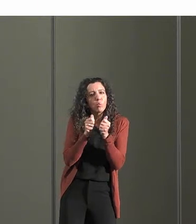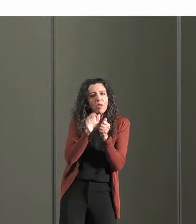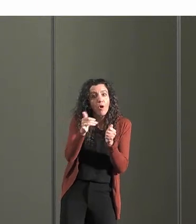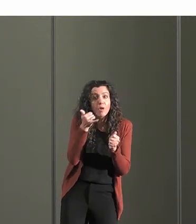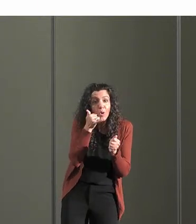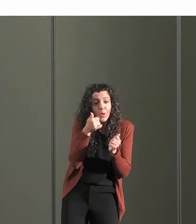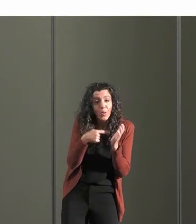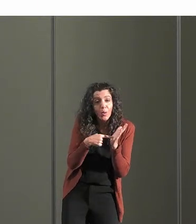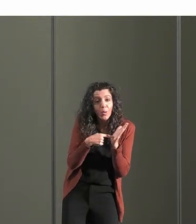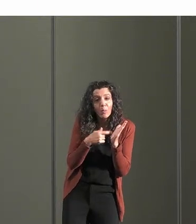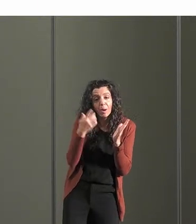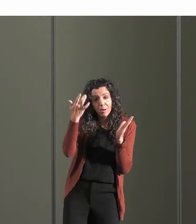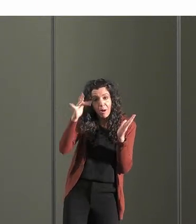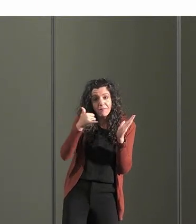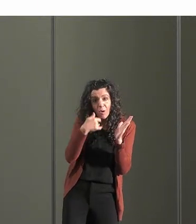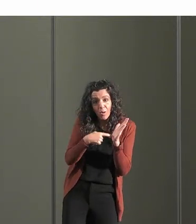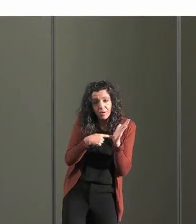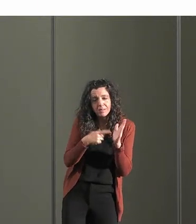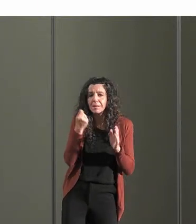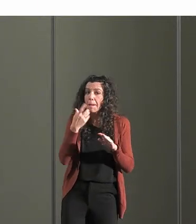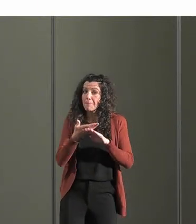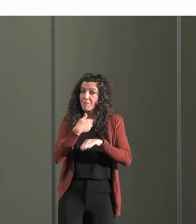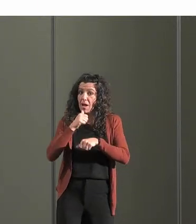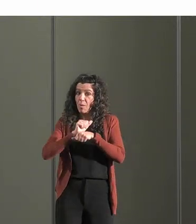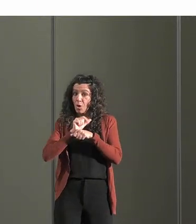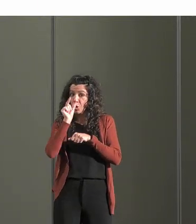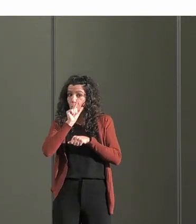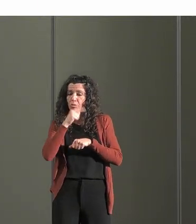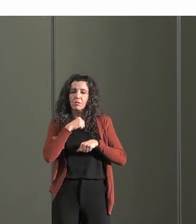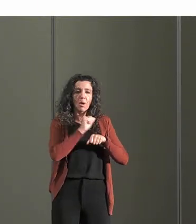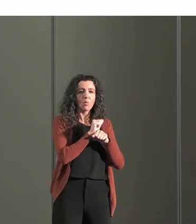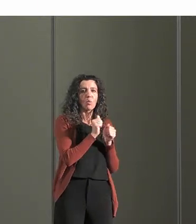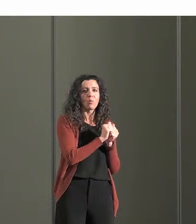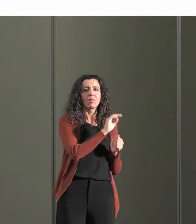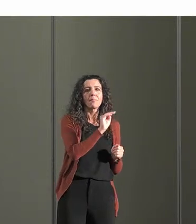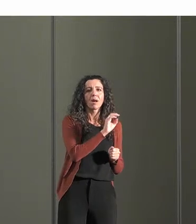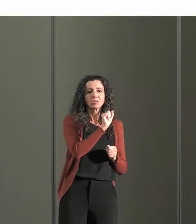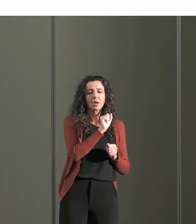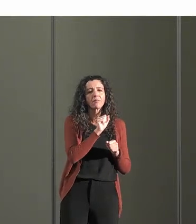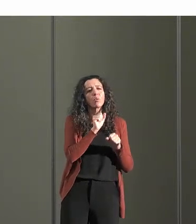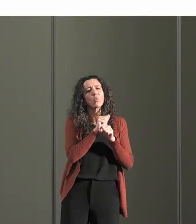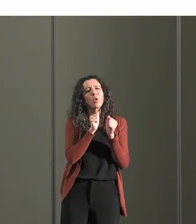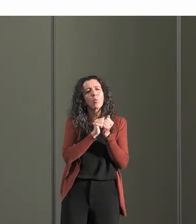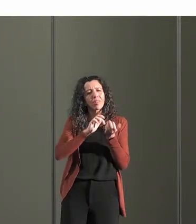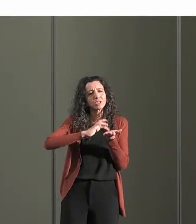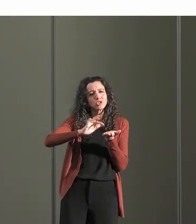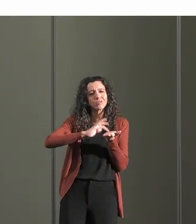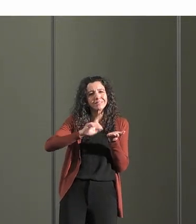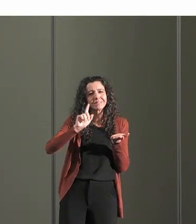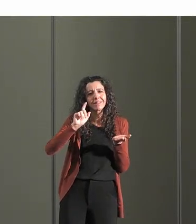Smartphone. And before Google I was